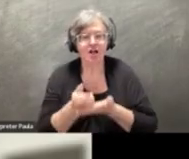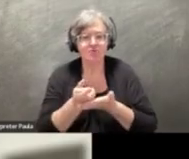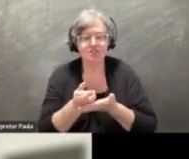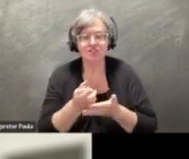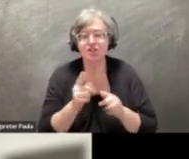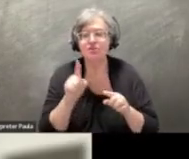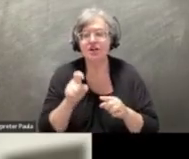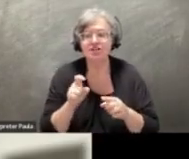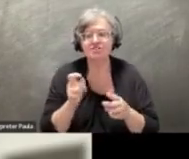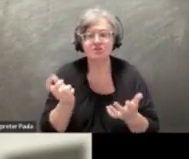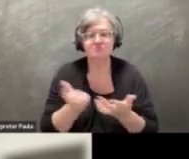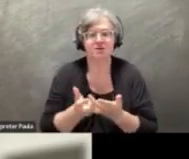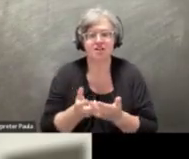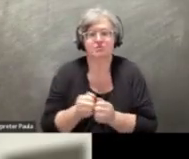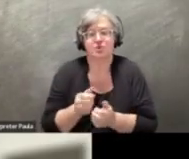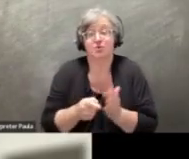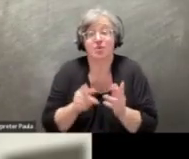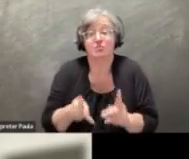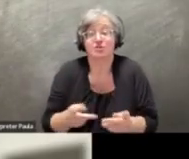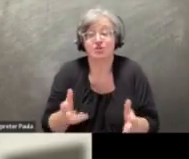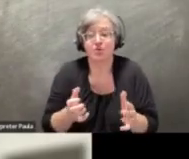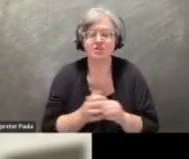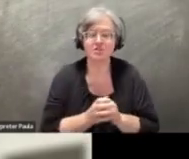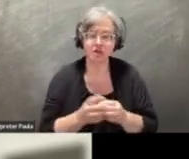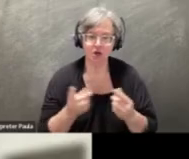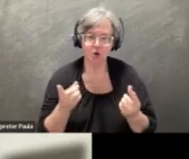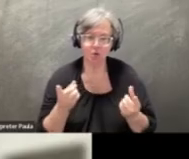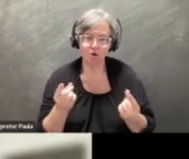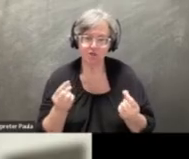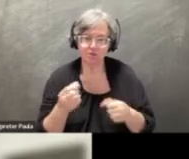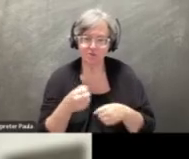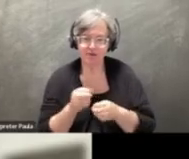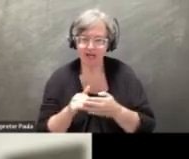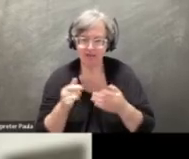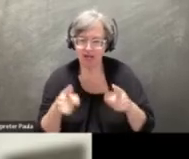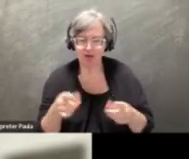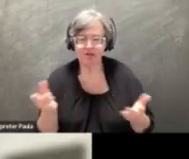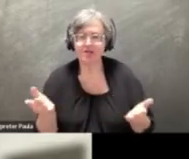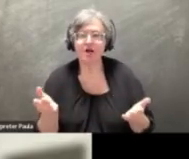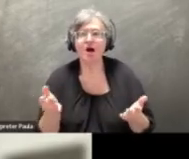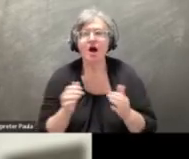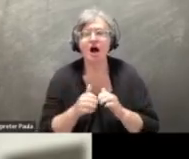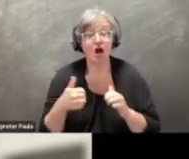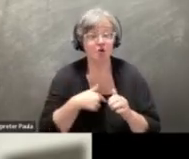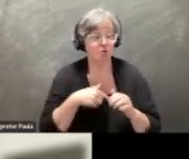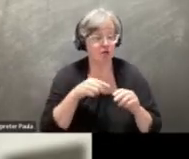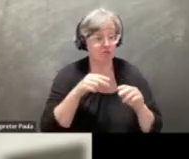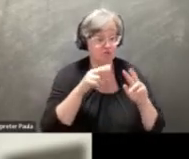what the person wants. And so what can we do to make that happen? So how do we look at rules and regulations and